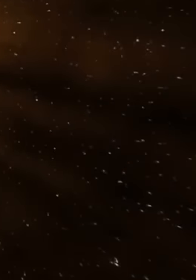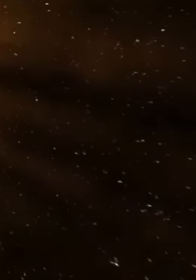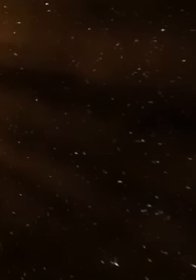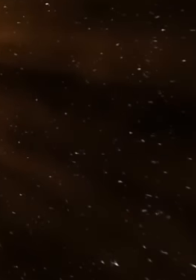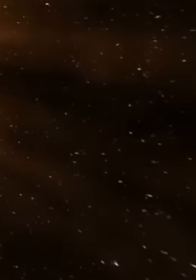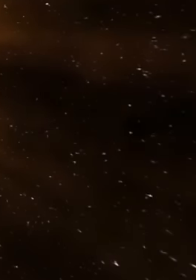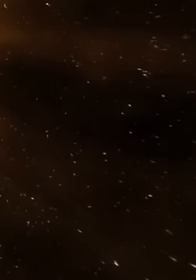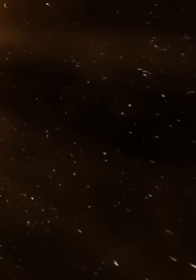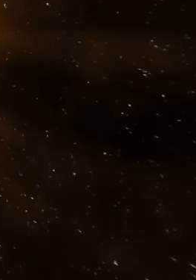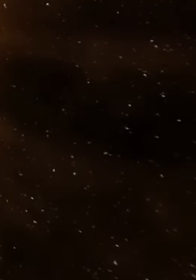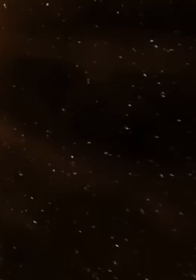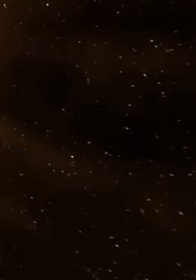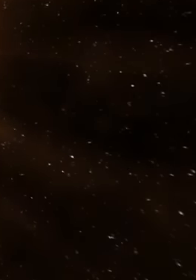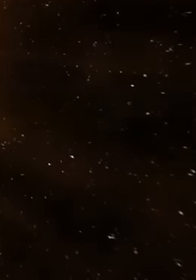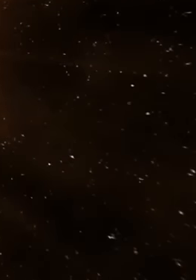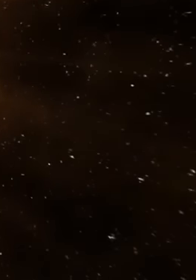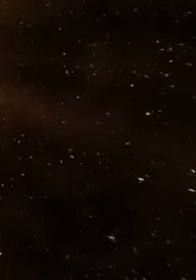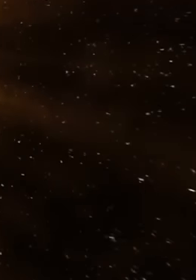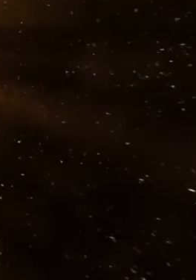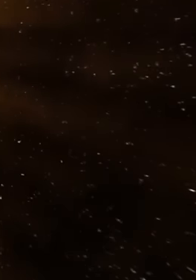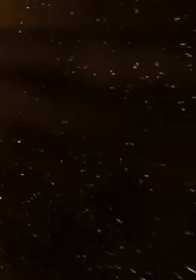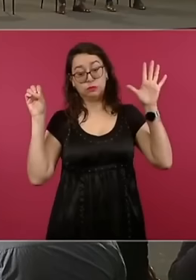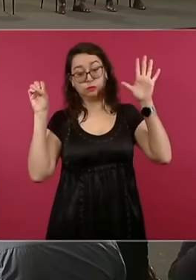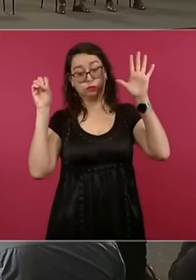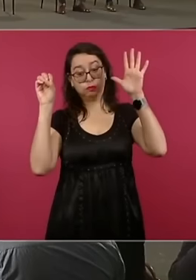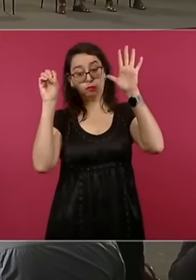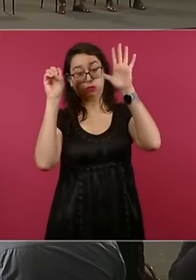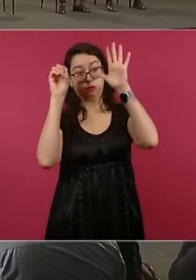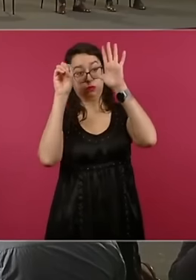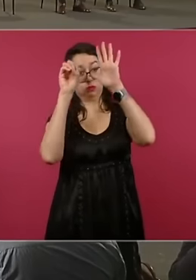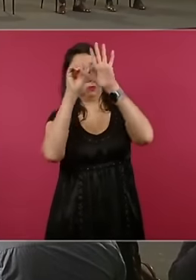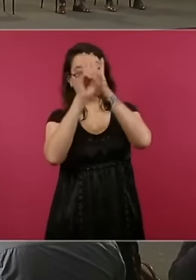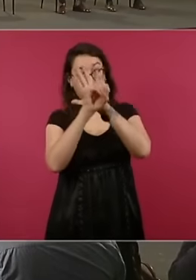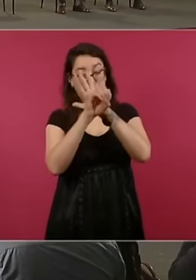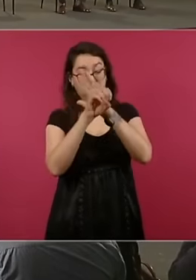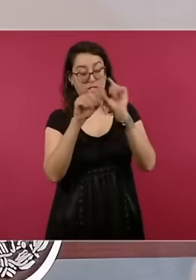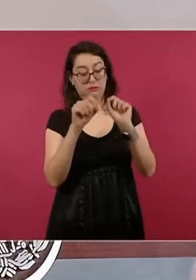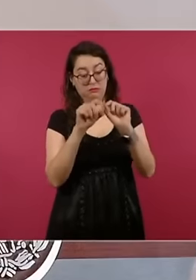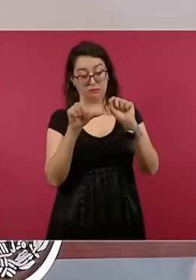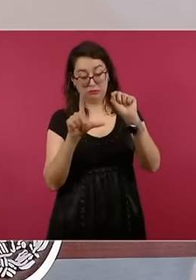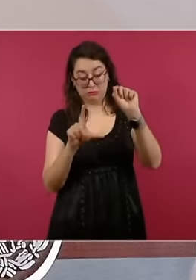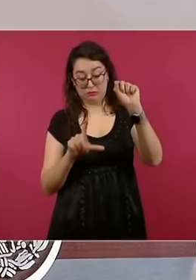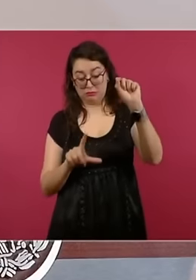total solar eclipse in part of the northern part of the country and partially in other parts of the Republic